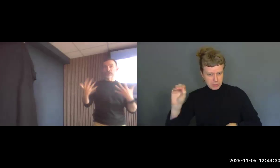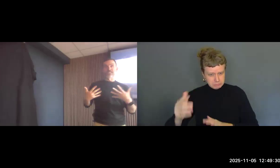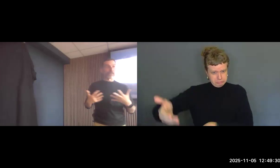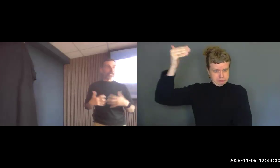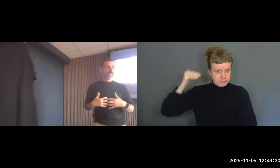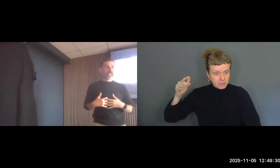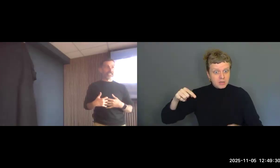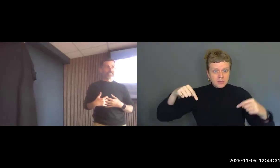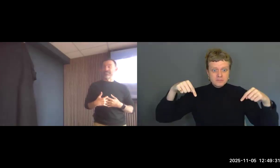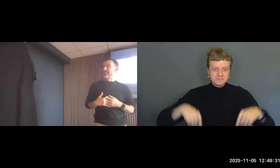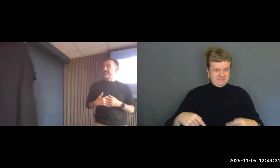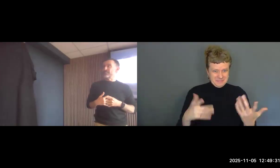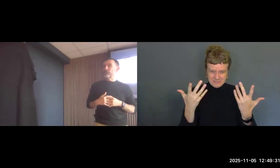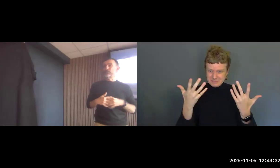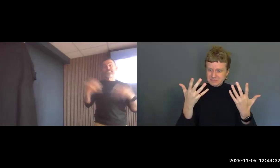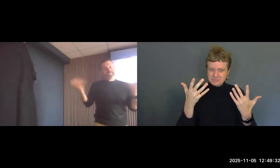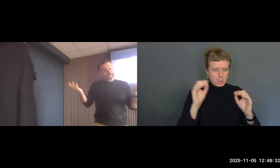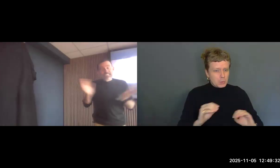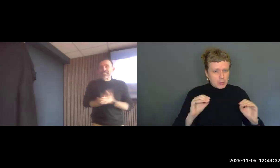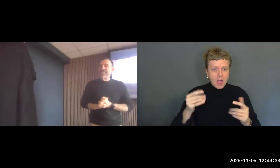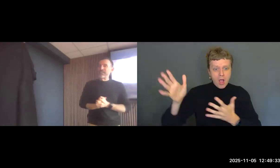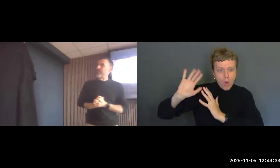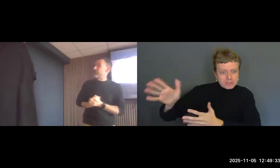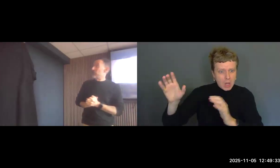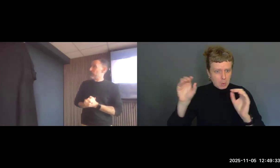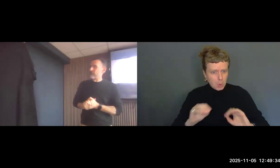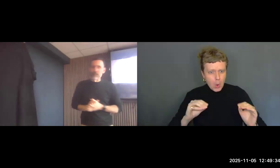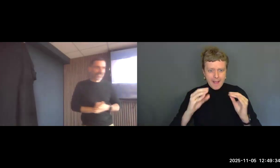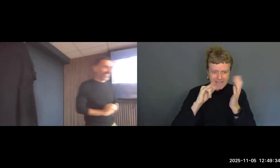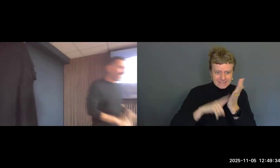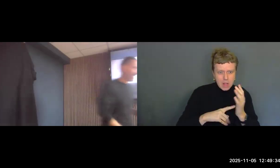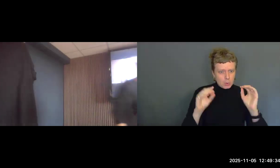Not to the same extent. So, yeah, that's the big problem for us.